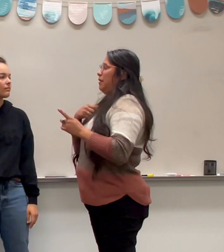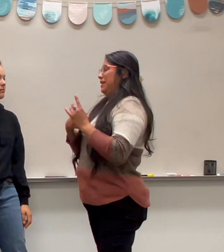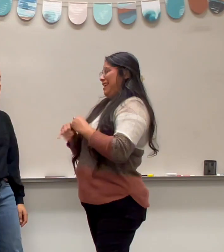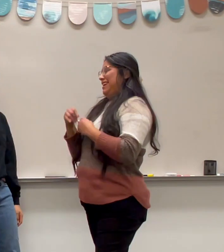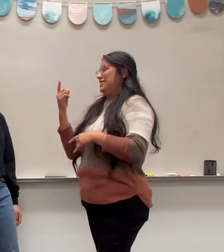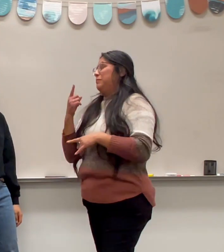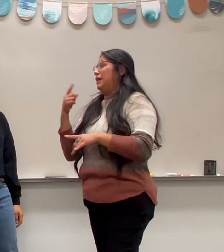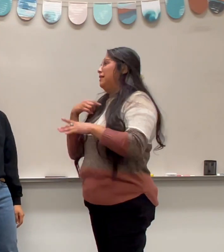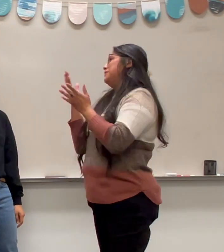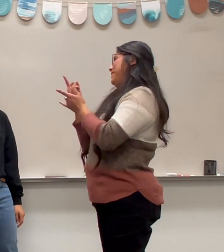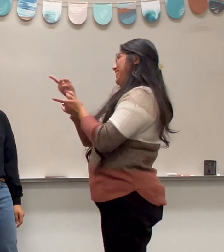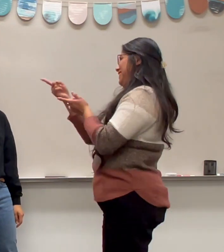I would like to add something as well